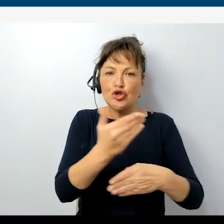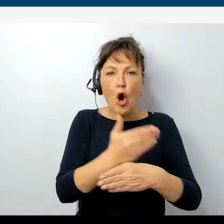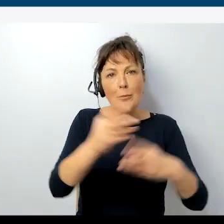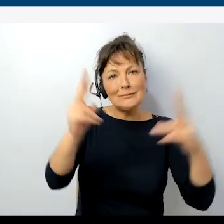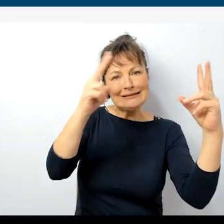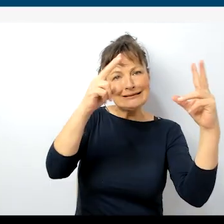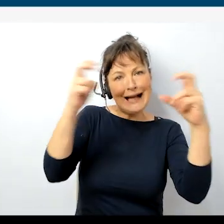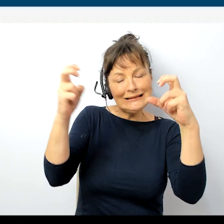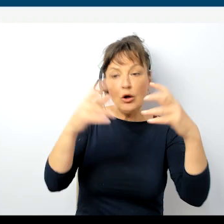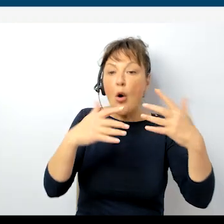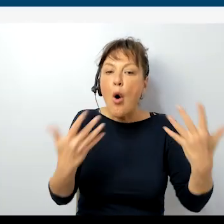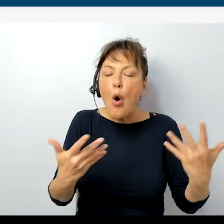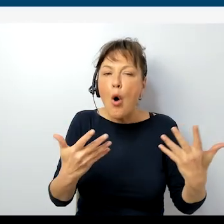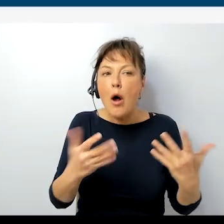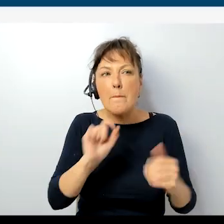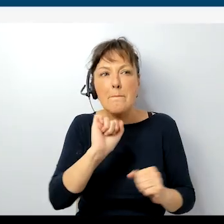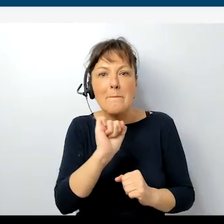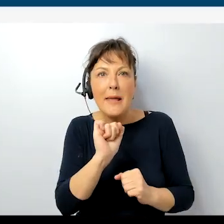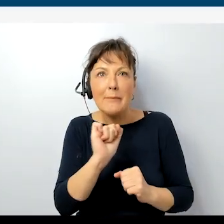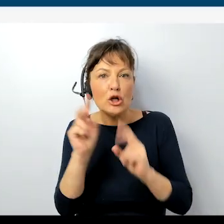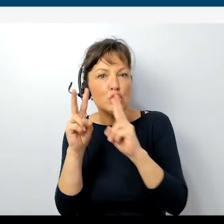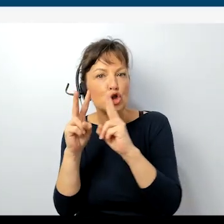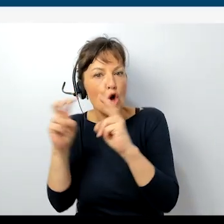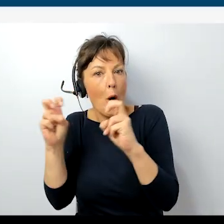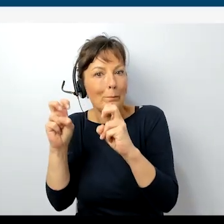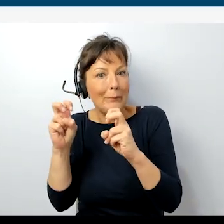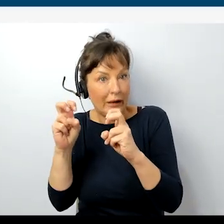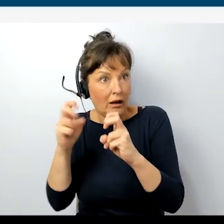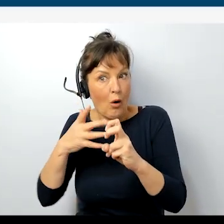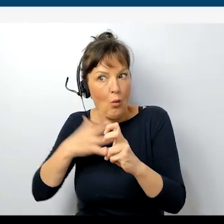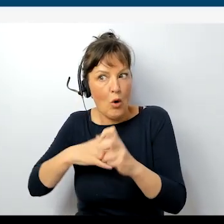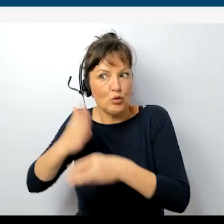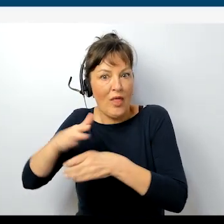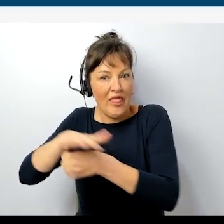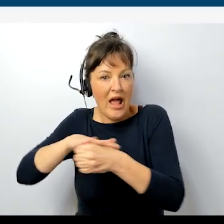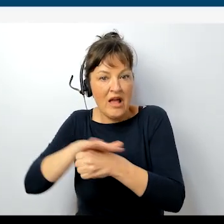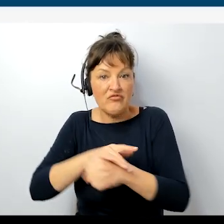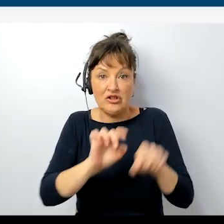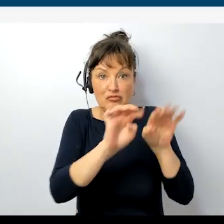In this section you have the option of exploring Frameworks by entering a job title or subject area